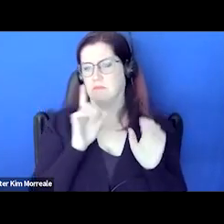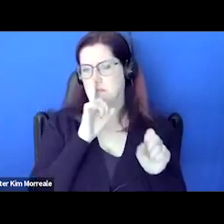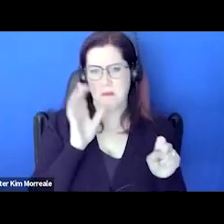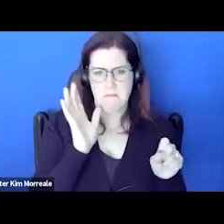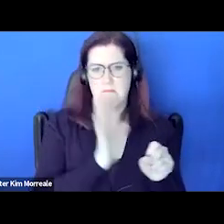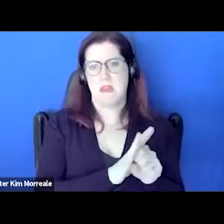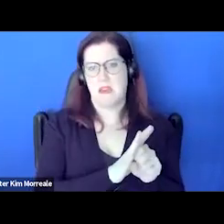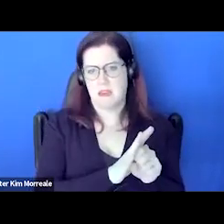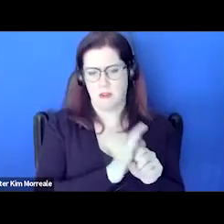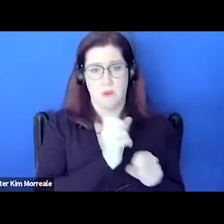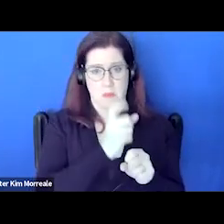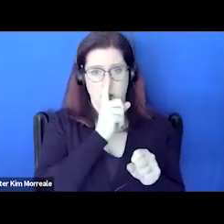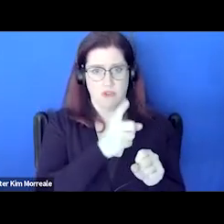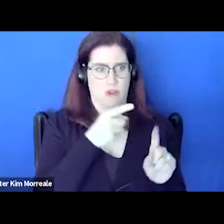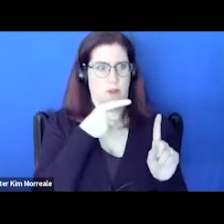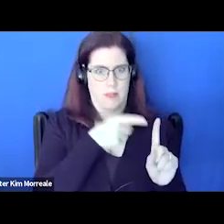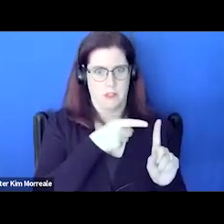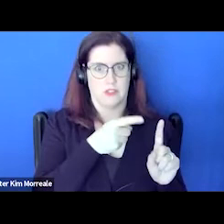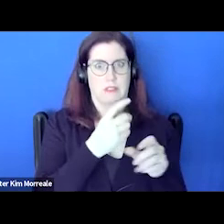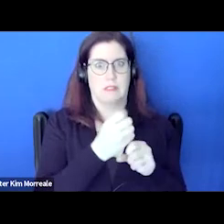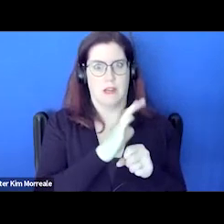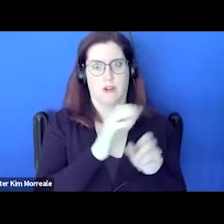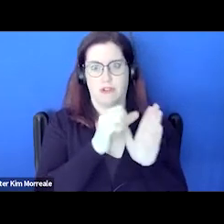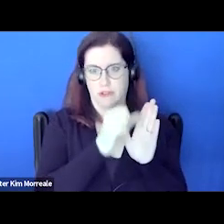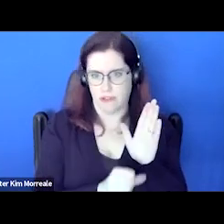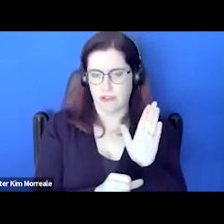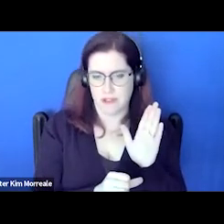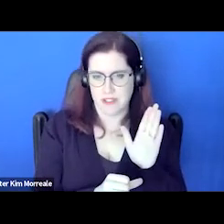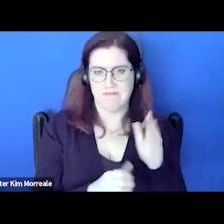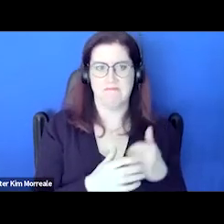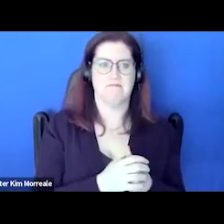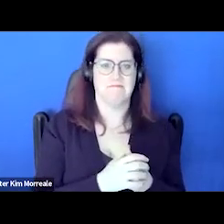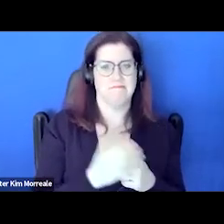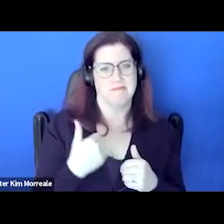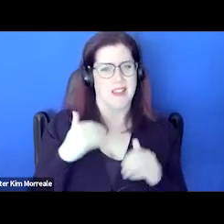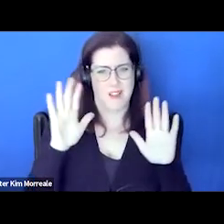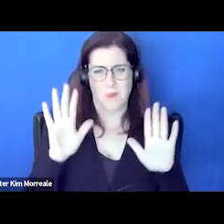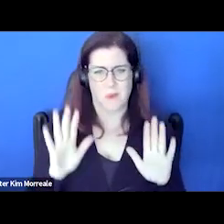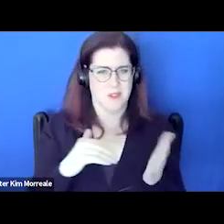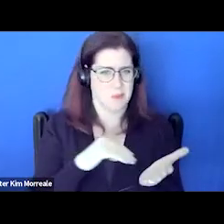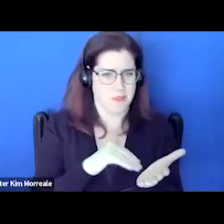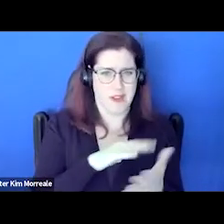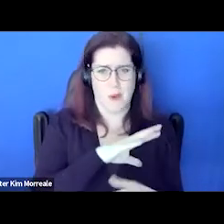that she got this surgery. And I had wonderful providers within my own agency